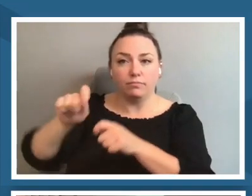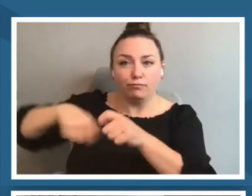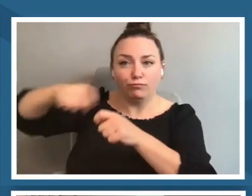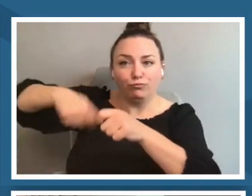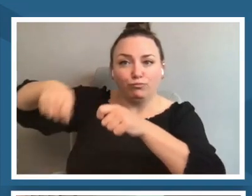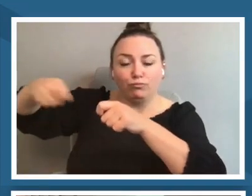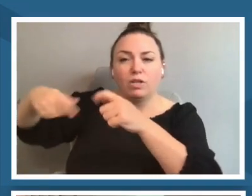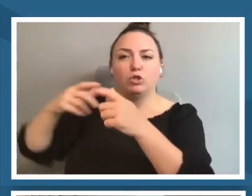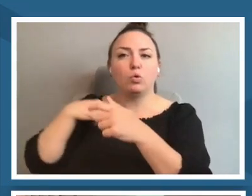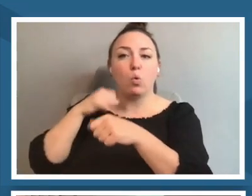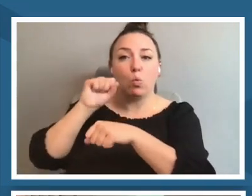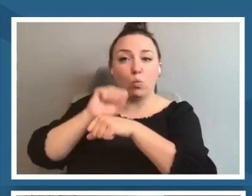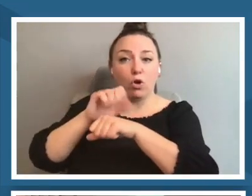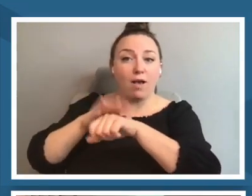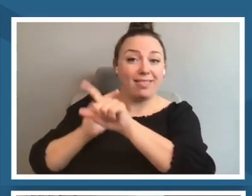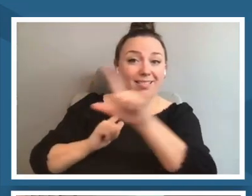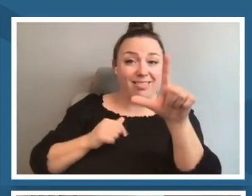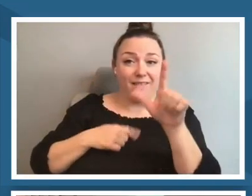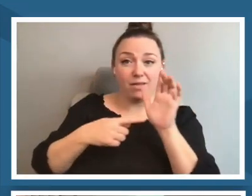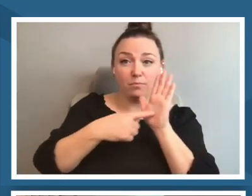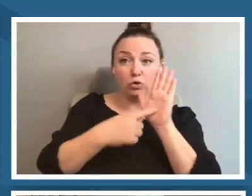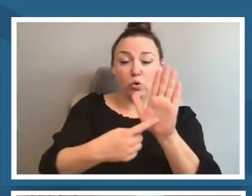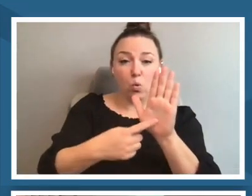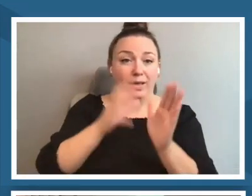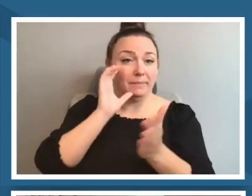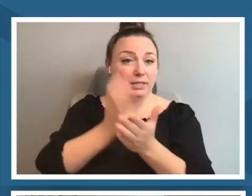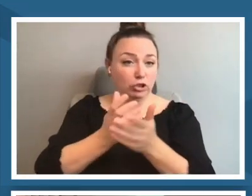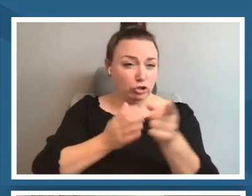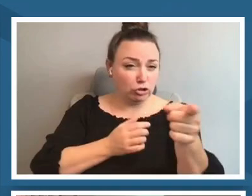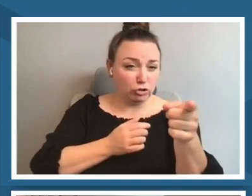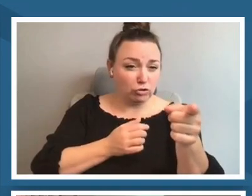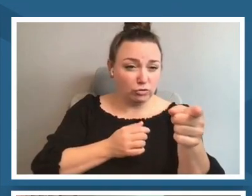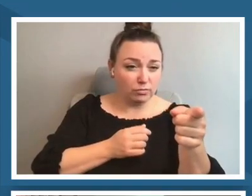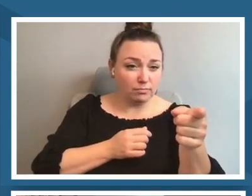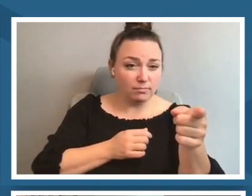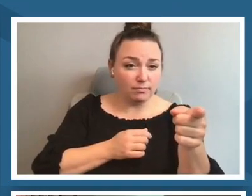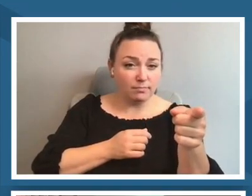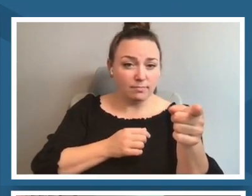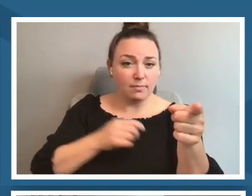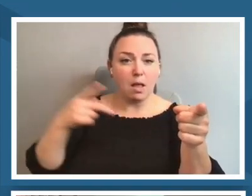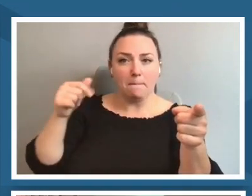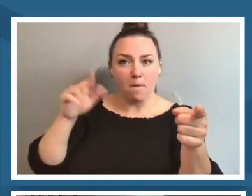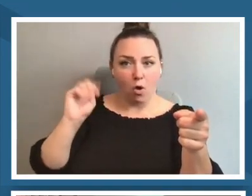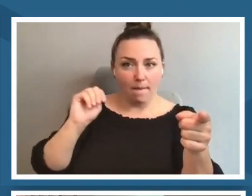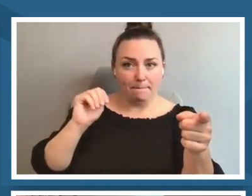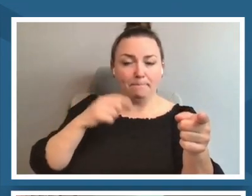the left i'm showing you a picture of a single plum and then i worked with